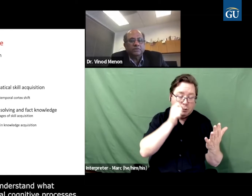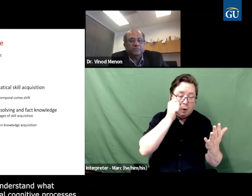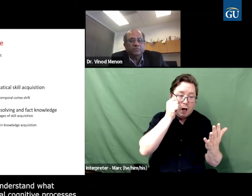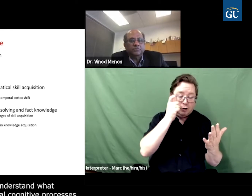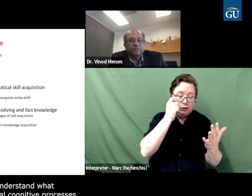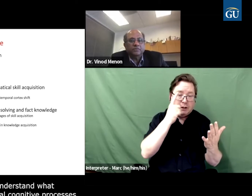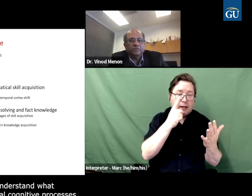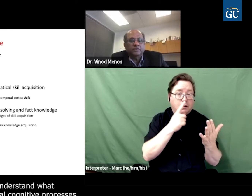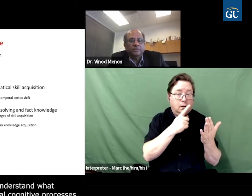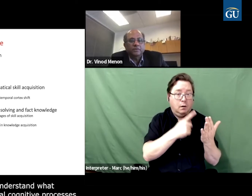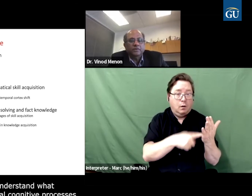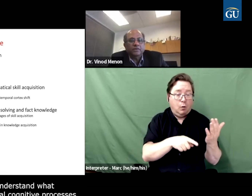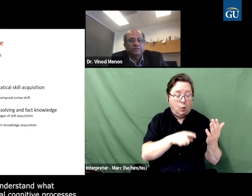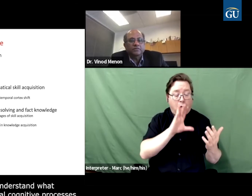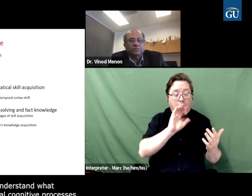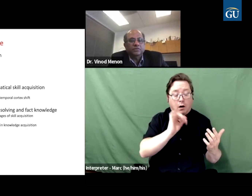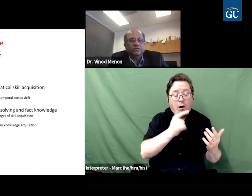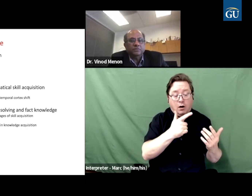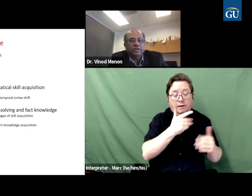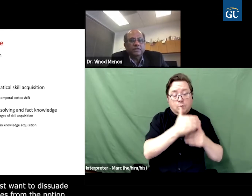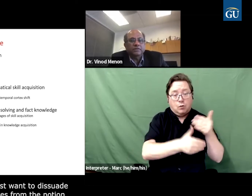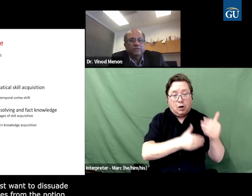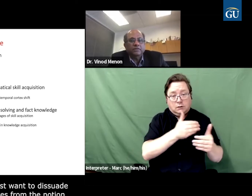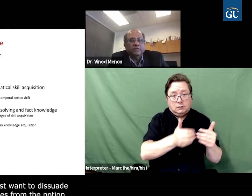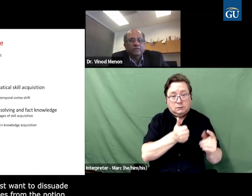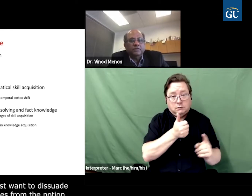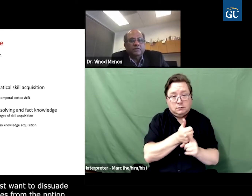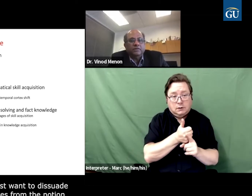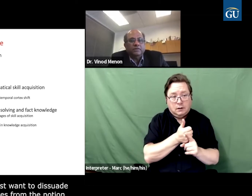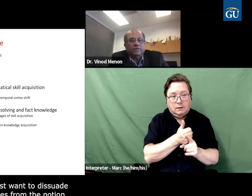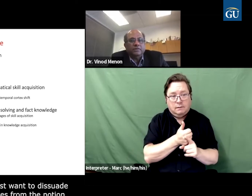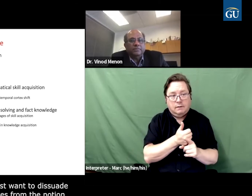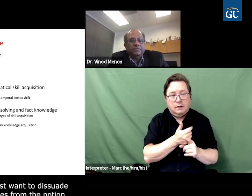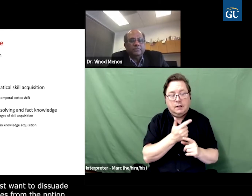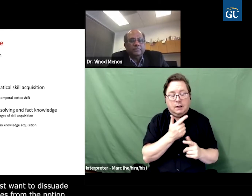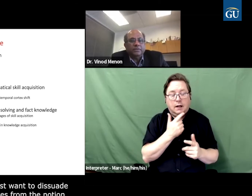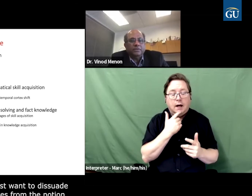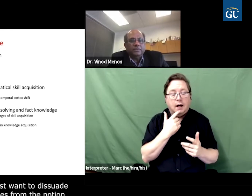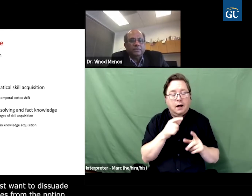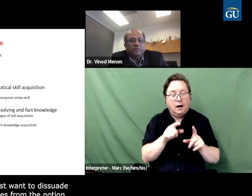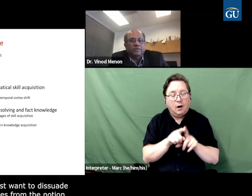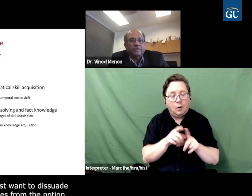the essential cognitive process is and i just want to dissuade